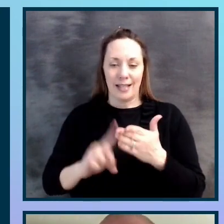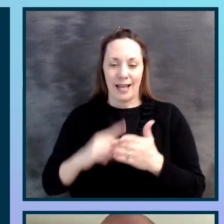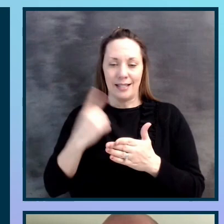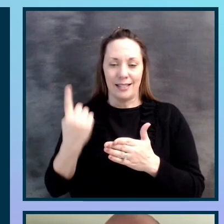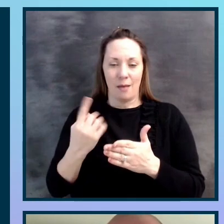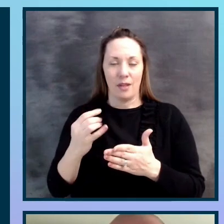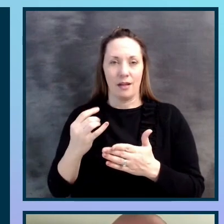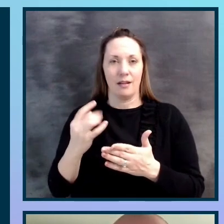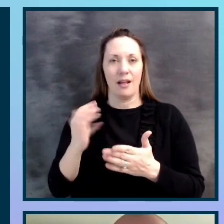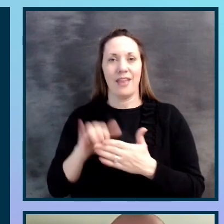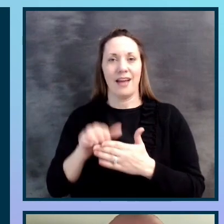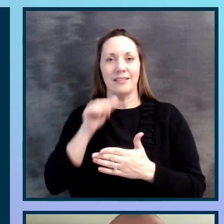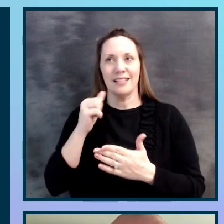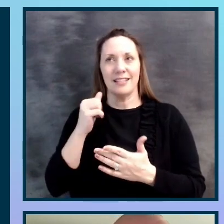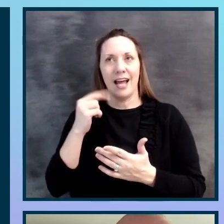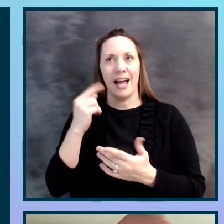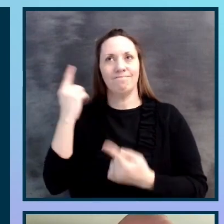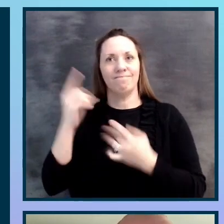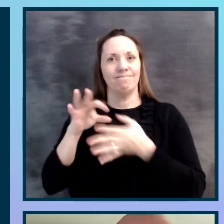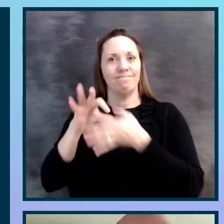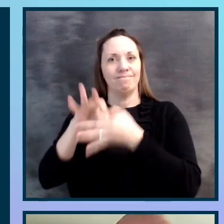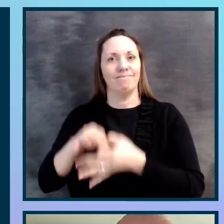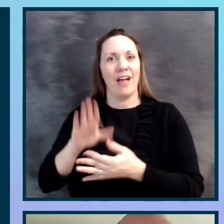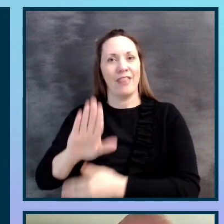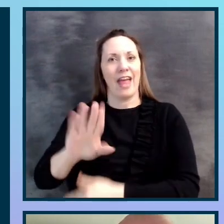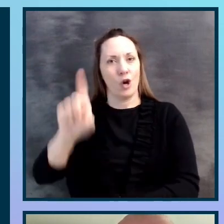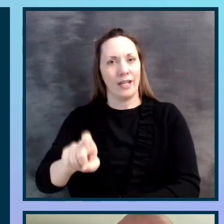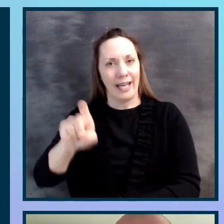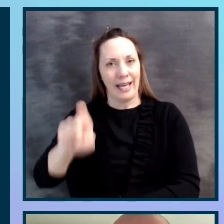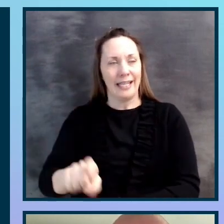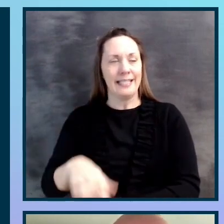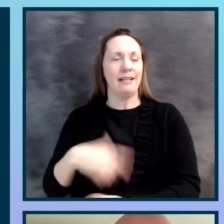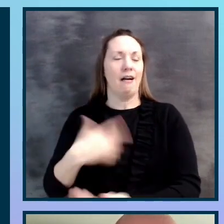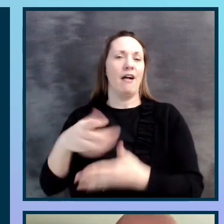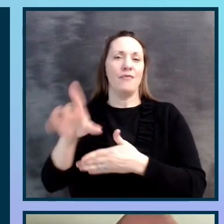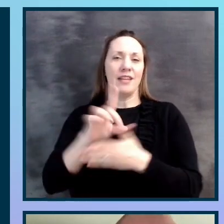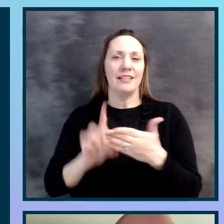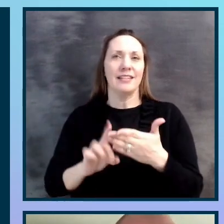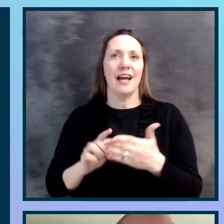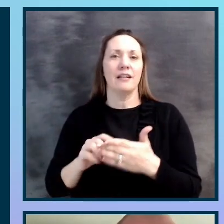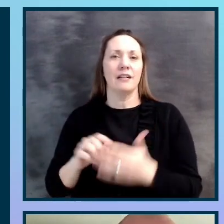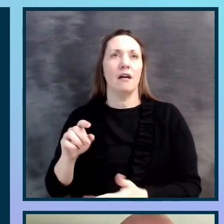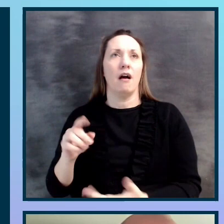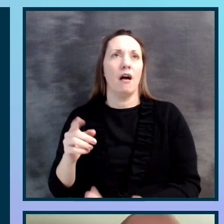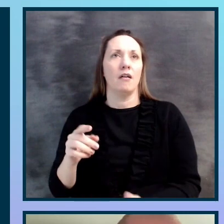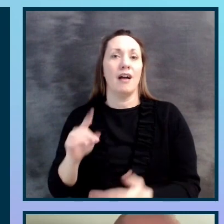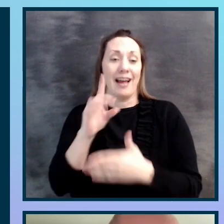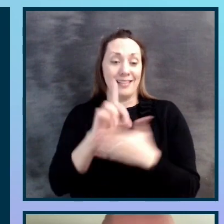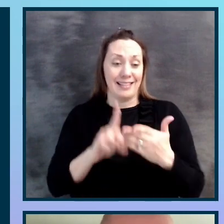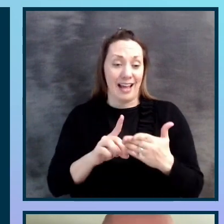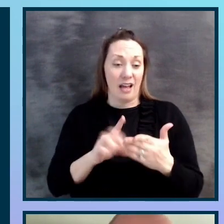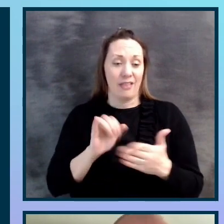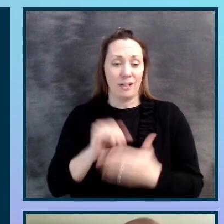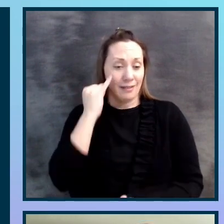When a design is sort of a... It is just an idea. We all have equal access to something